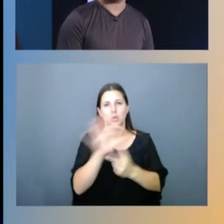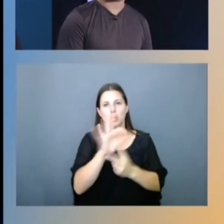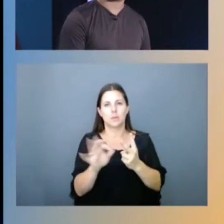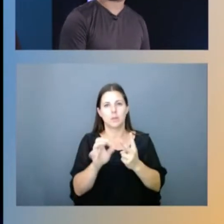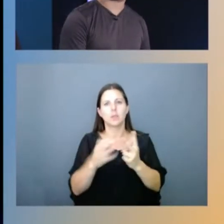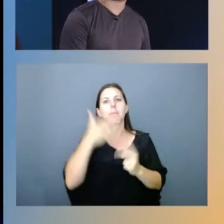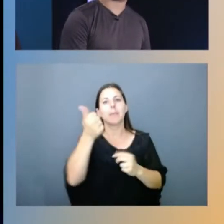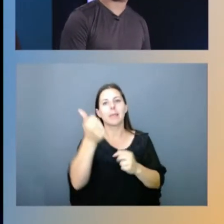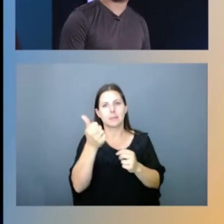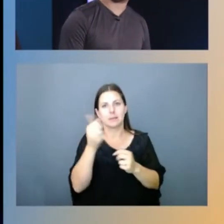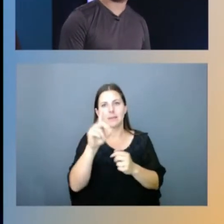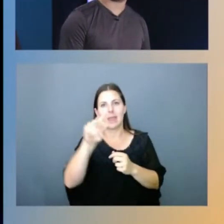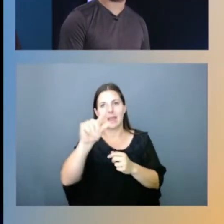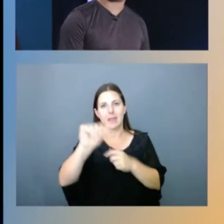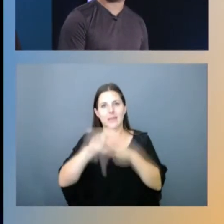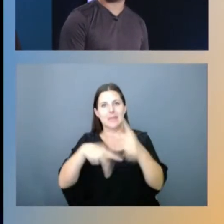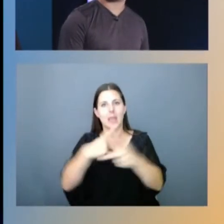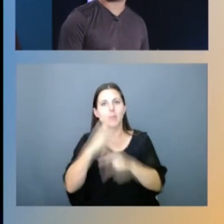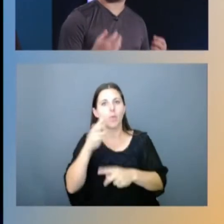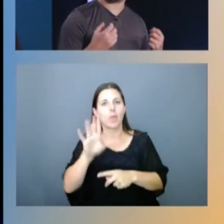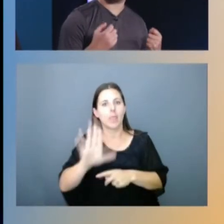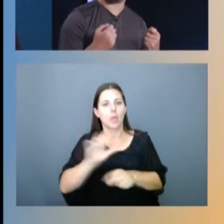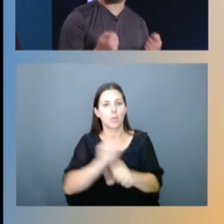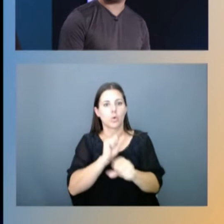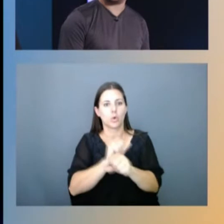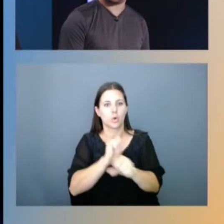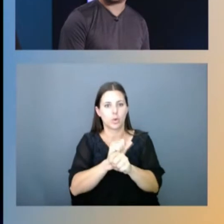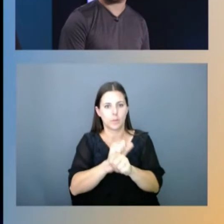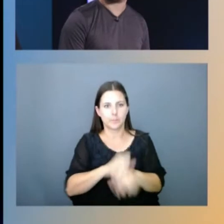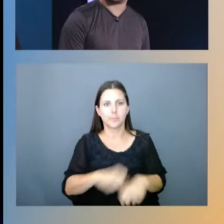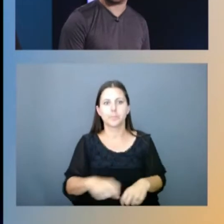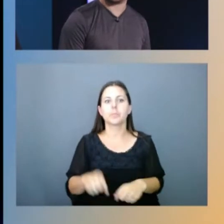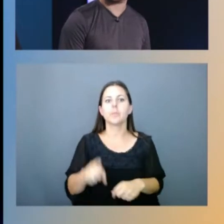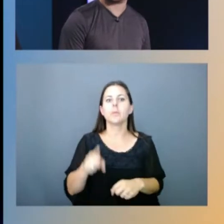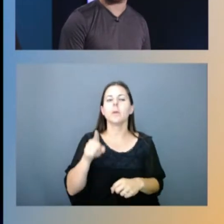and supplies with significant performance benefits